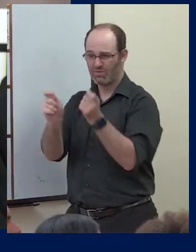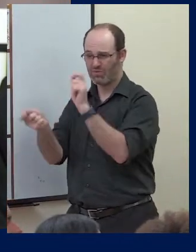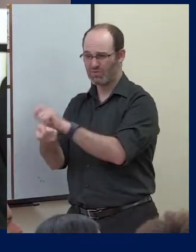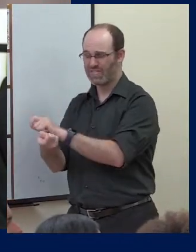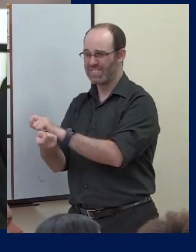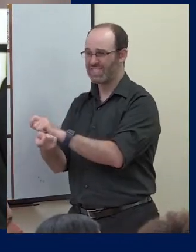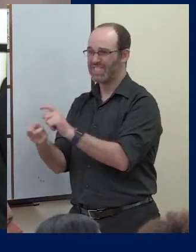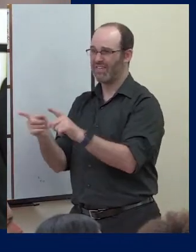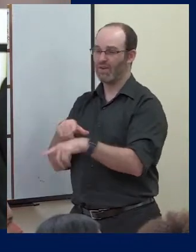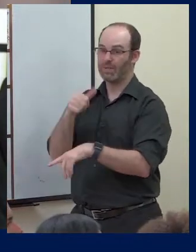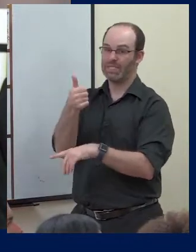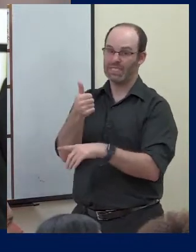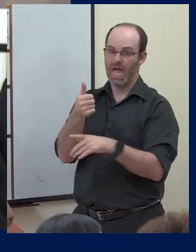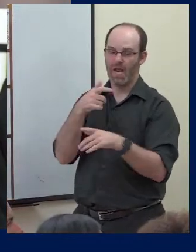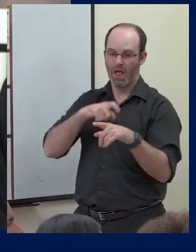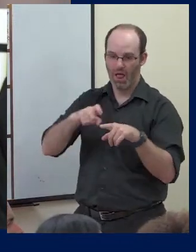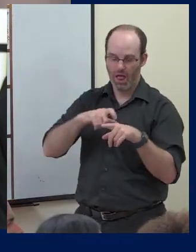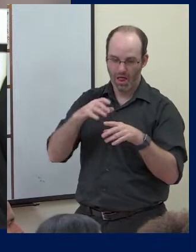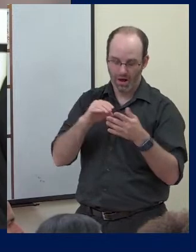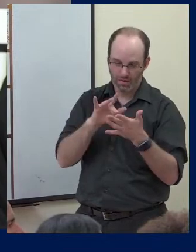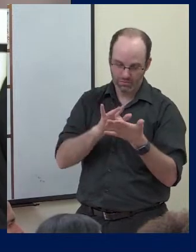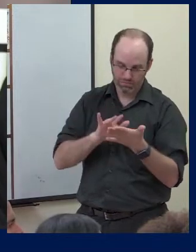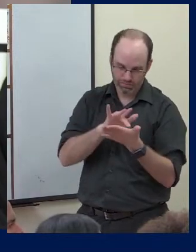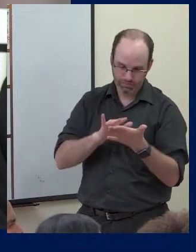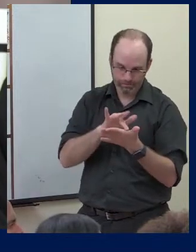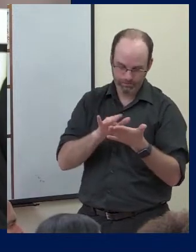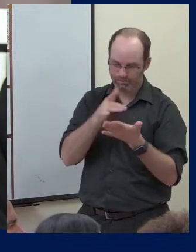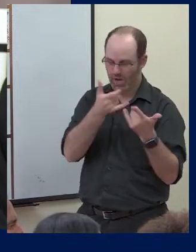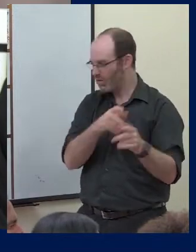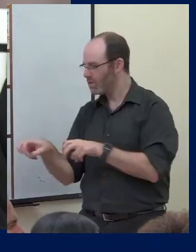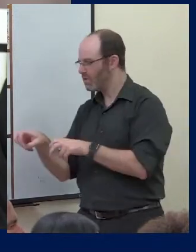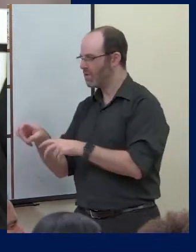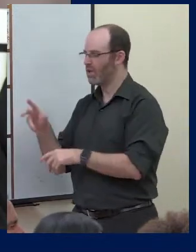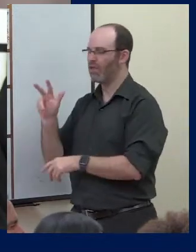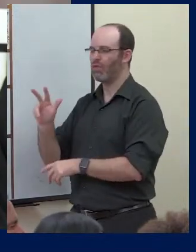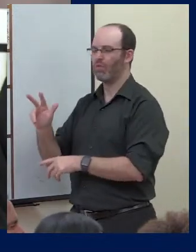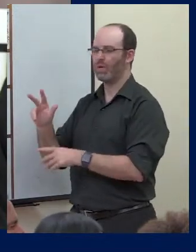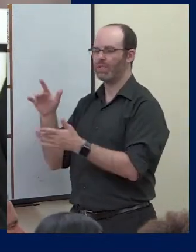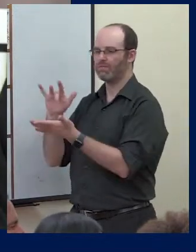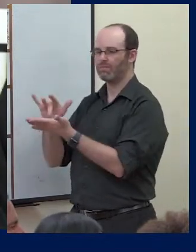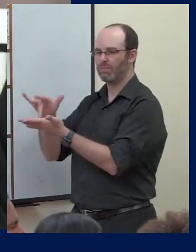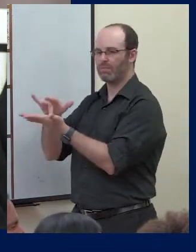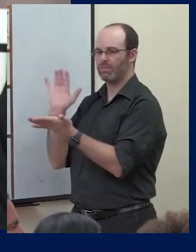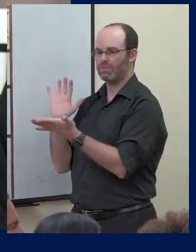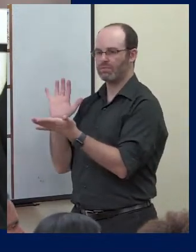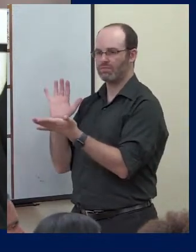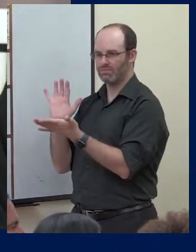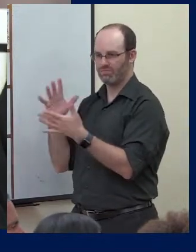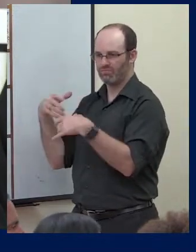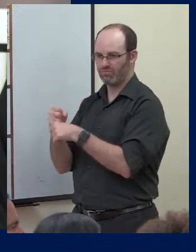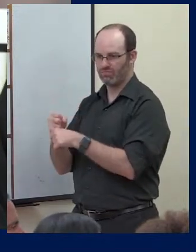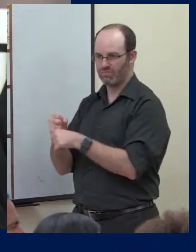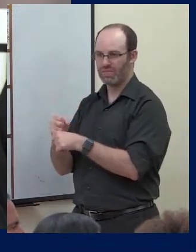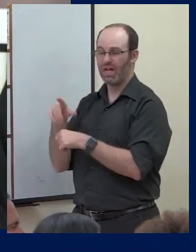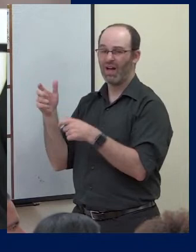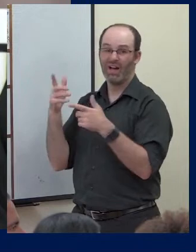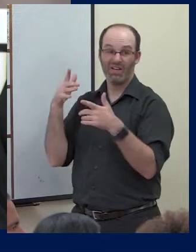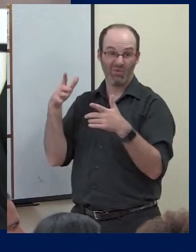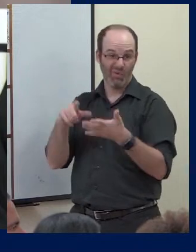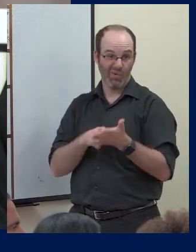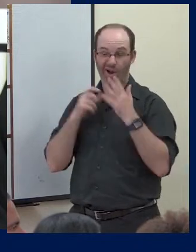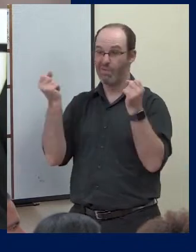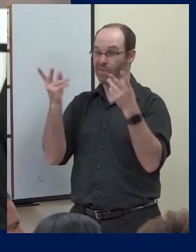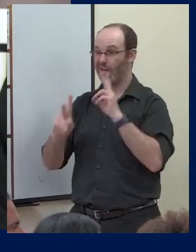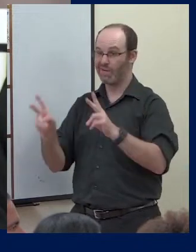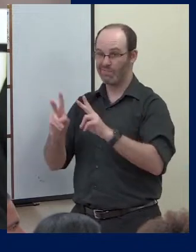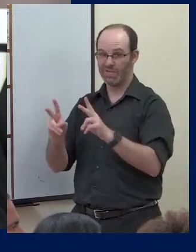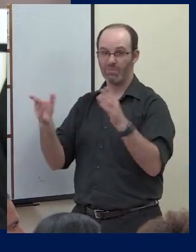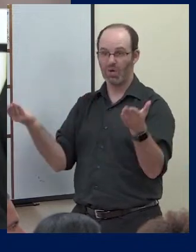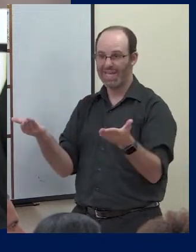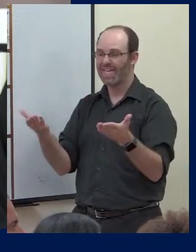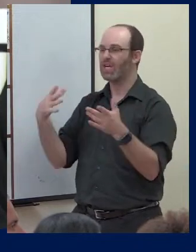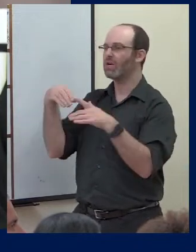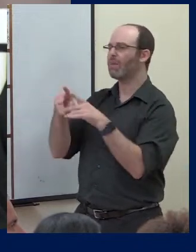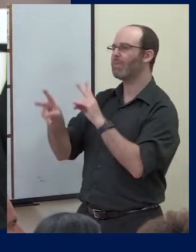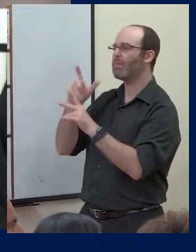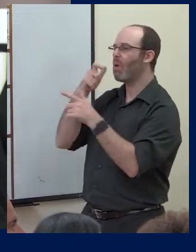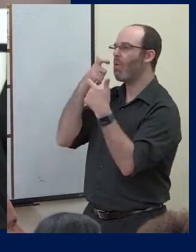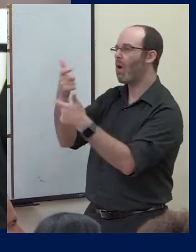digit number appreciate it is taken multiple partners so we applied the partnership, we